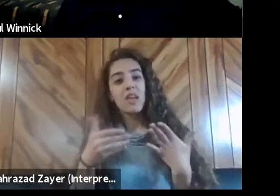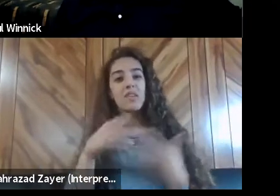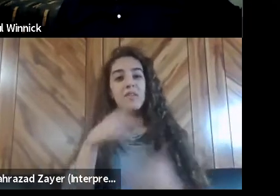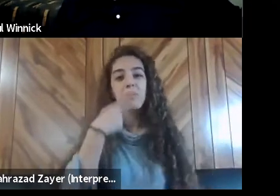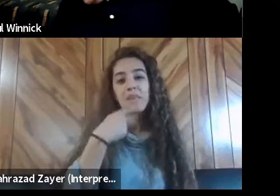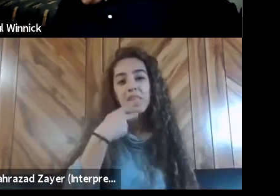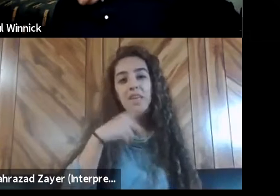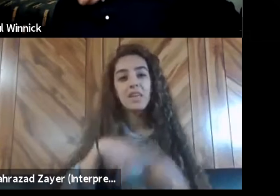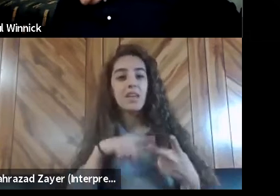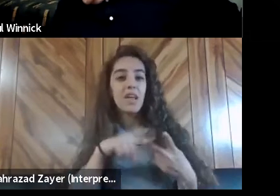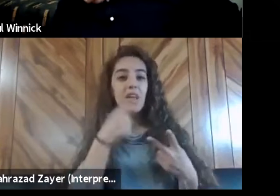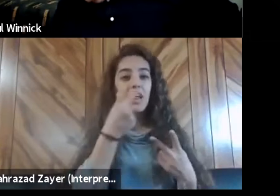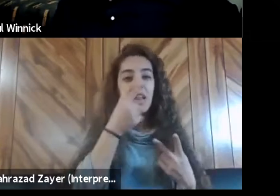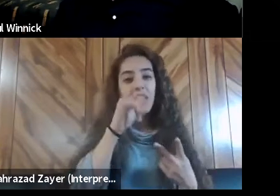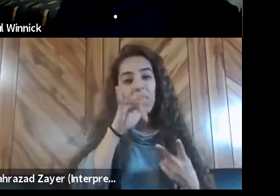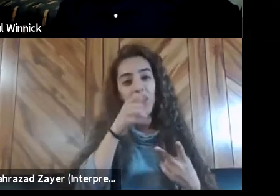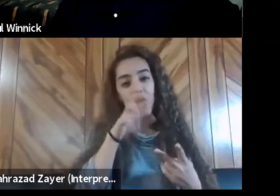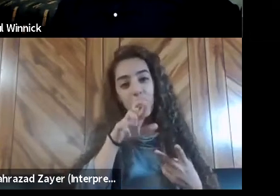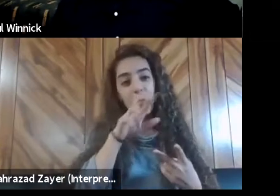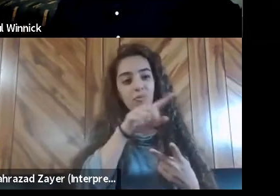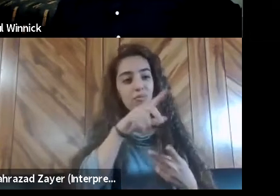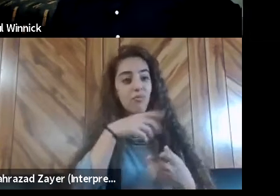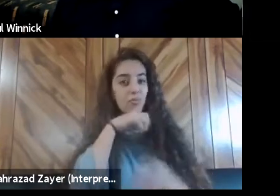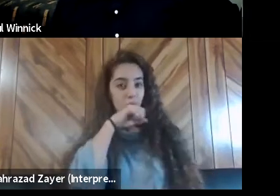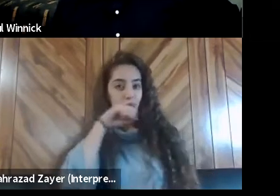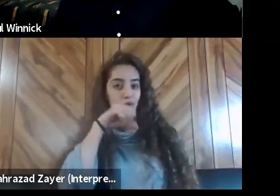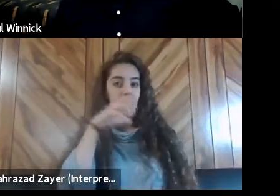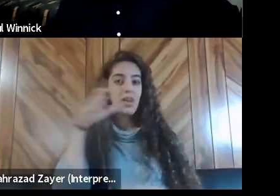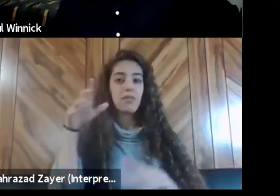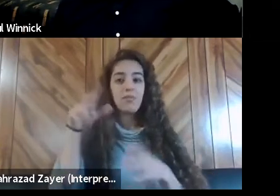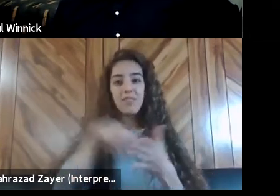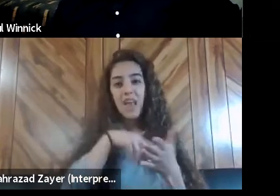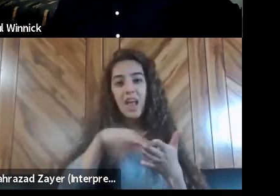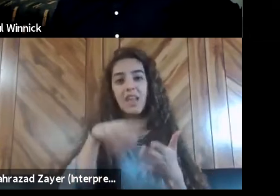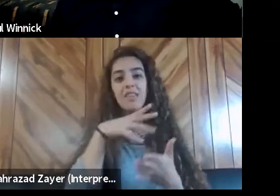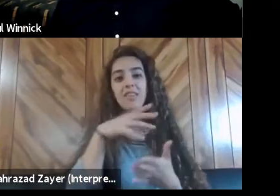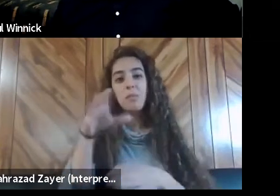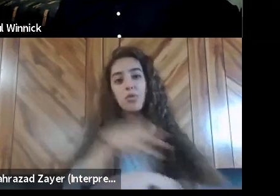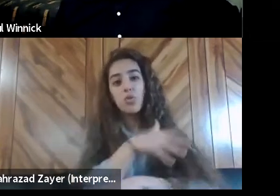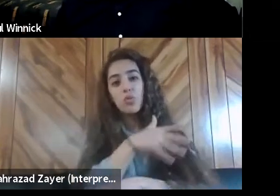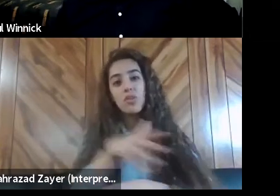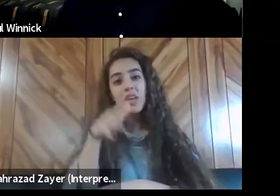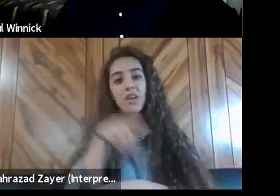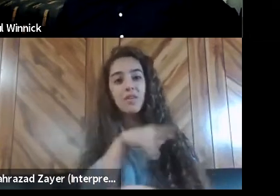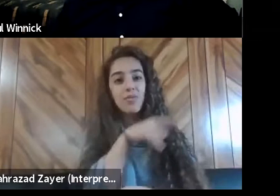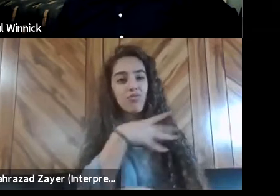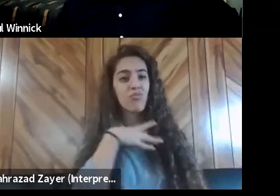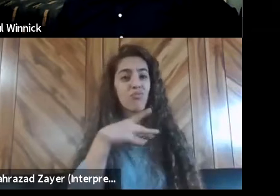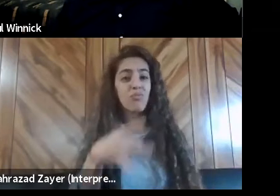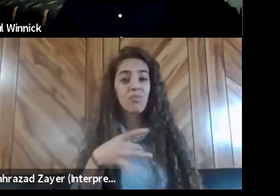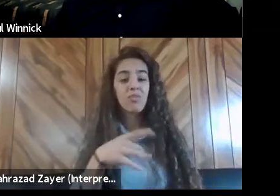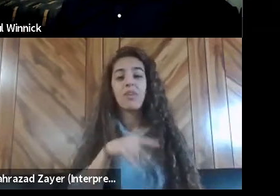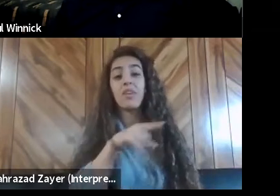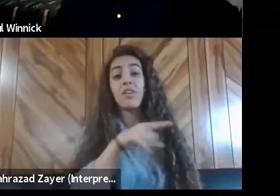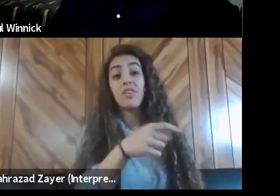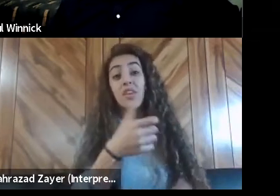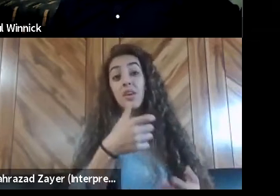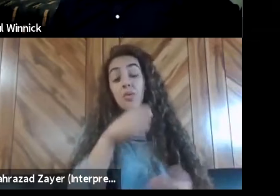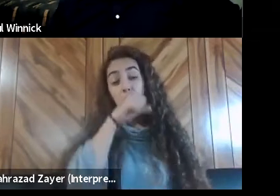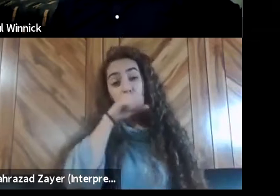loves dance and music. She likes to engage with her sister so she